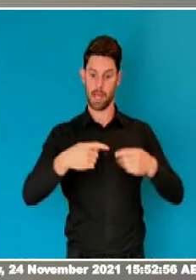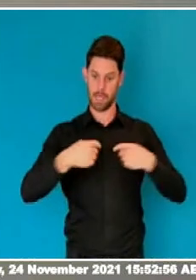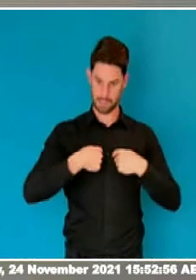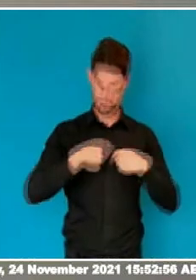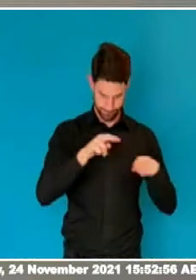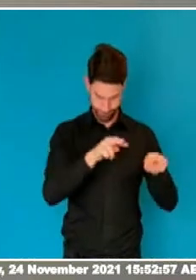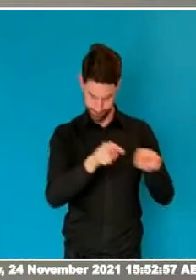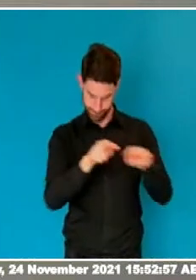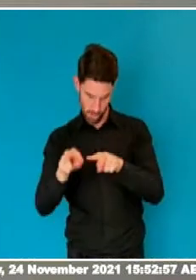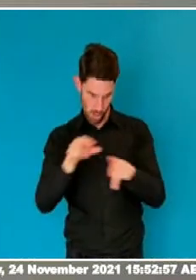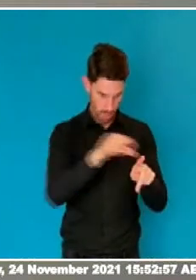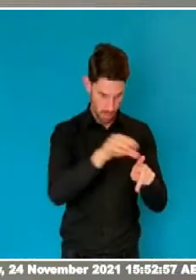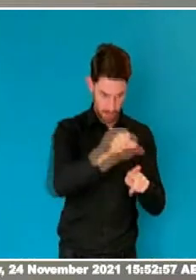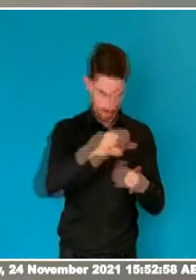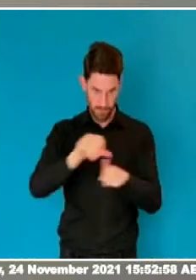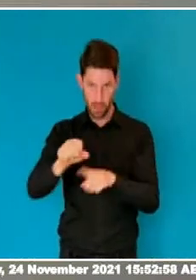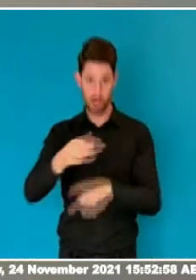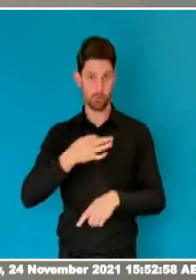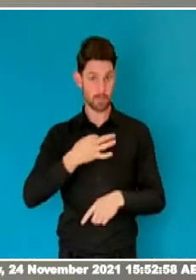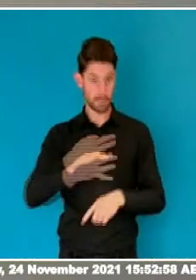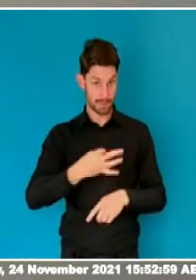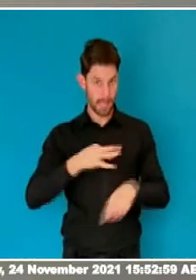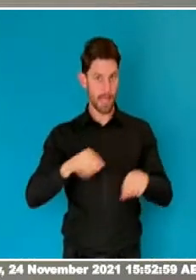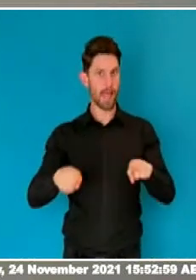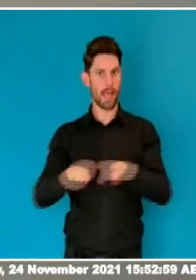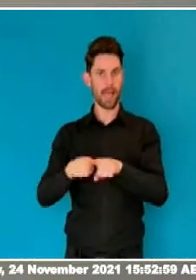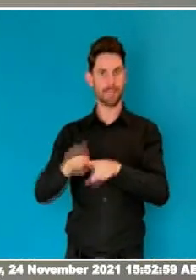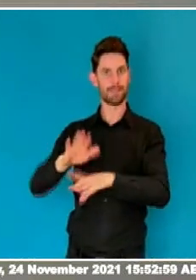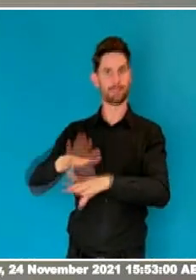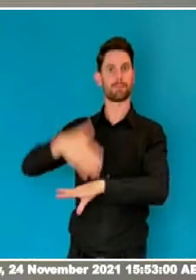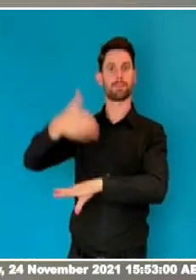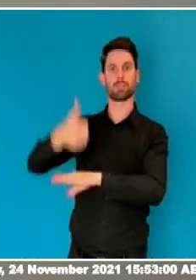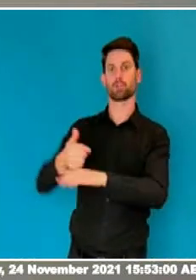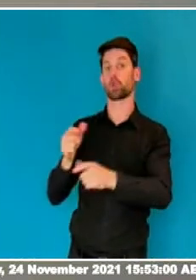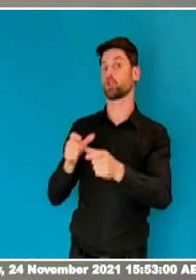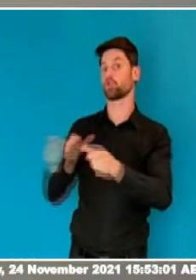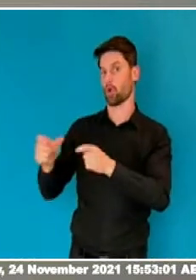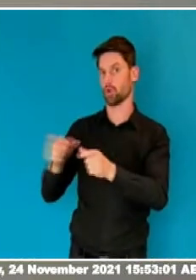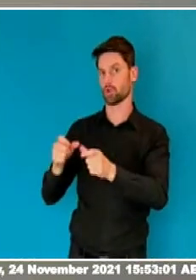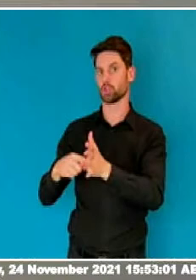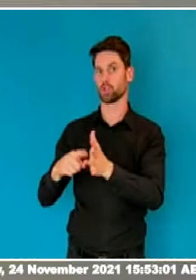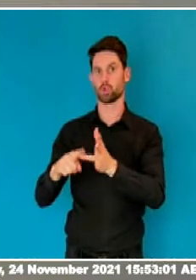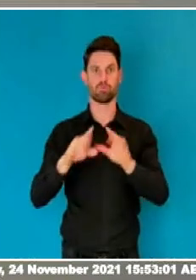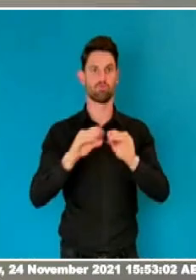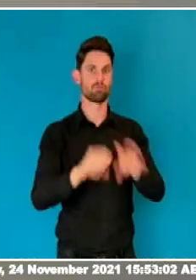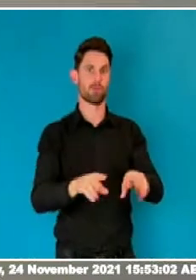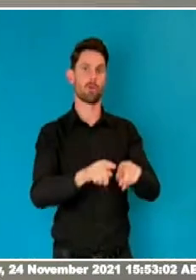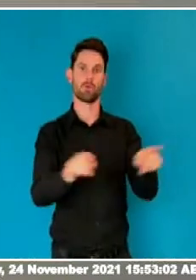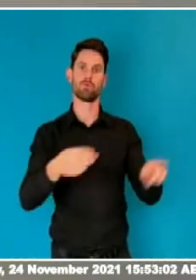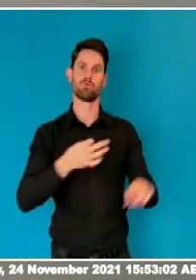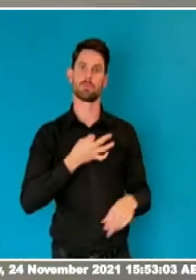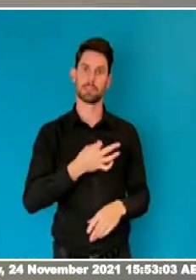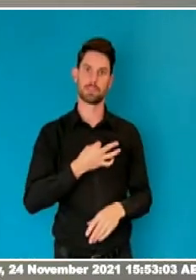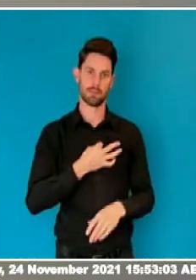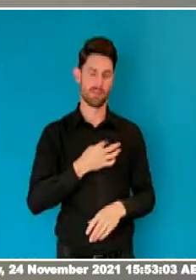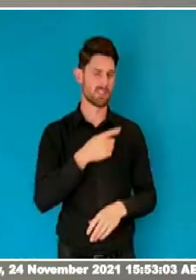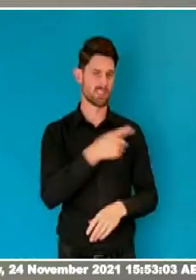control. So that's a very broad program that has been in place for many years, has